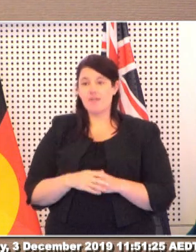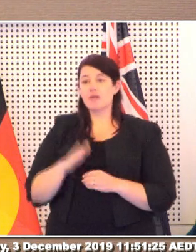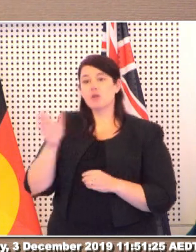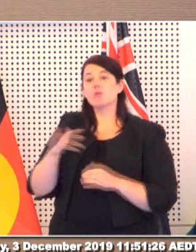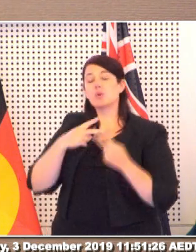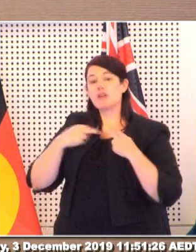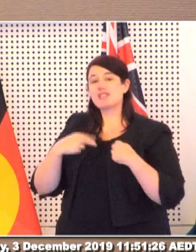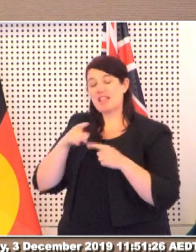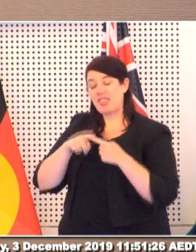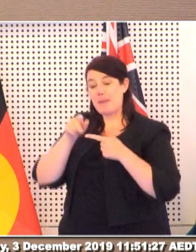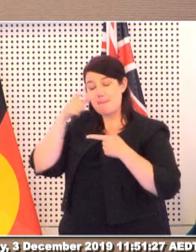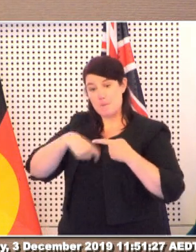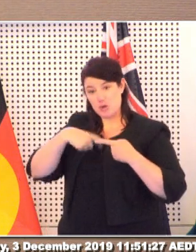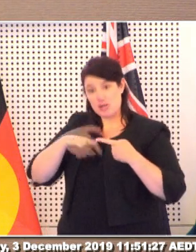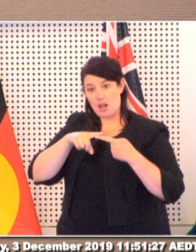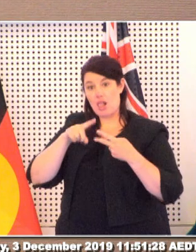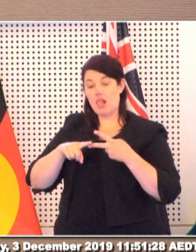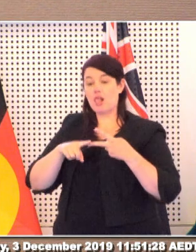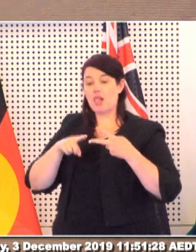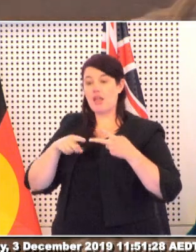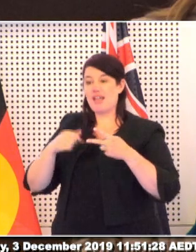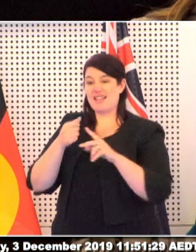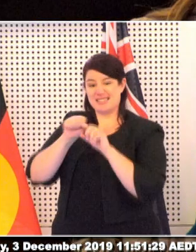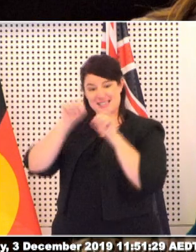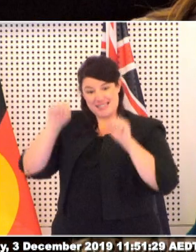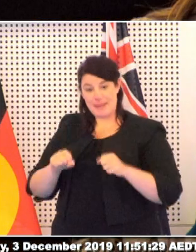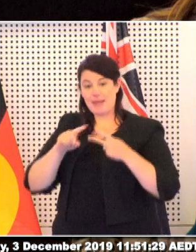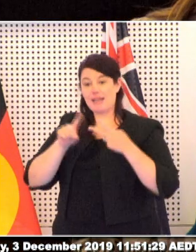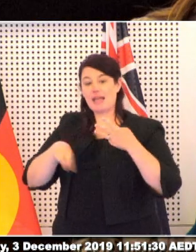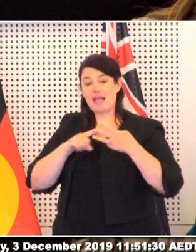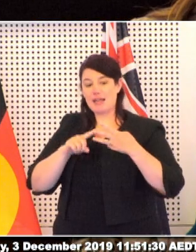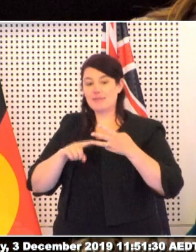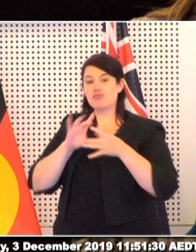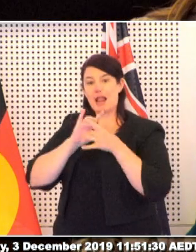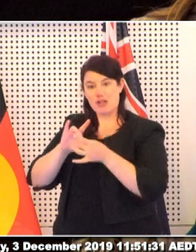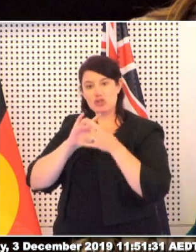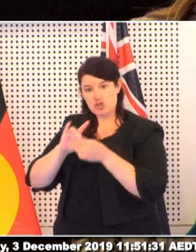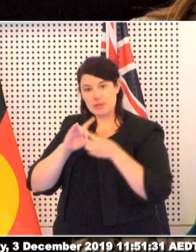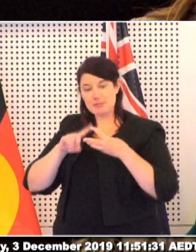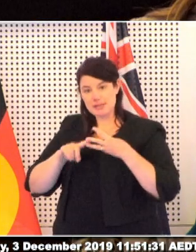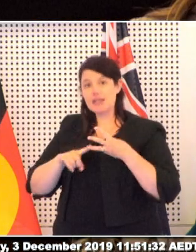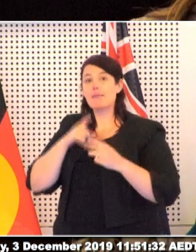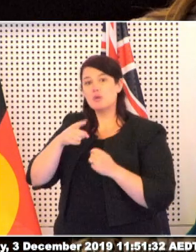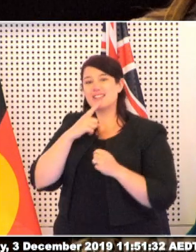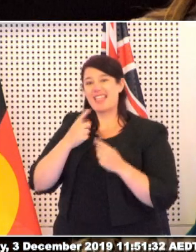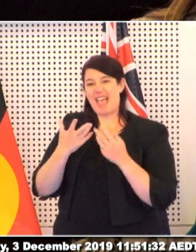the systemic, and you say, do you, the group home is part of that dynamic but there are other elements to it? That’s right.